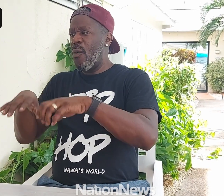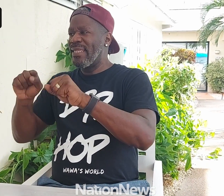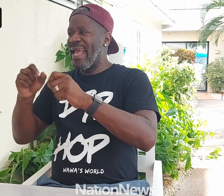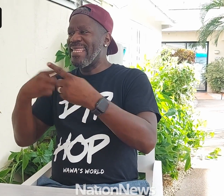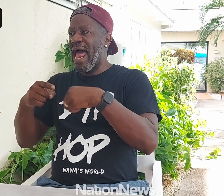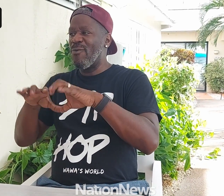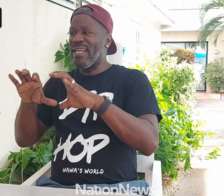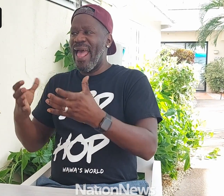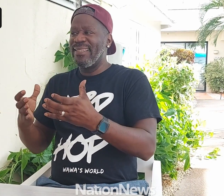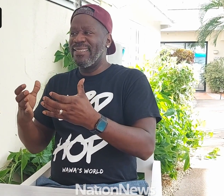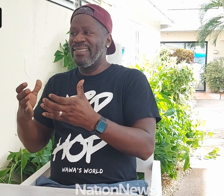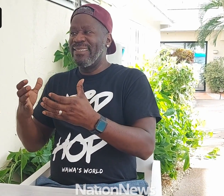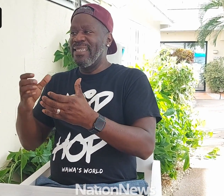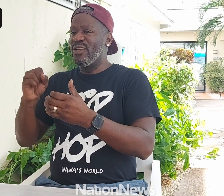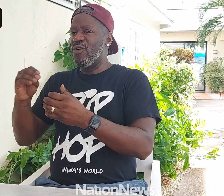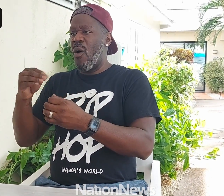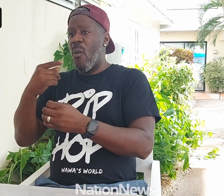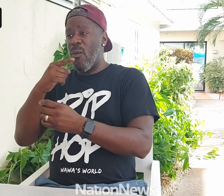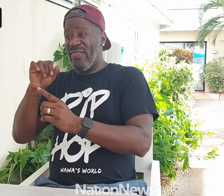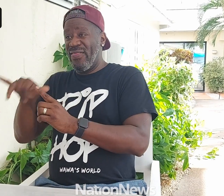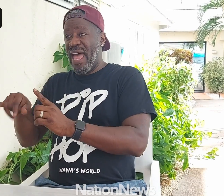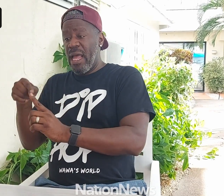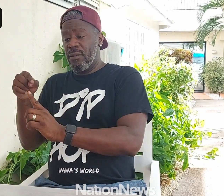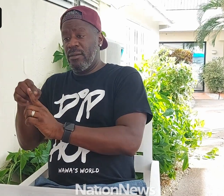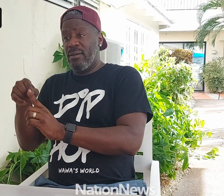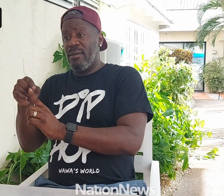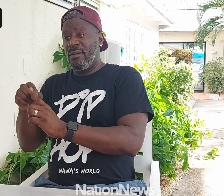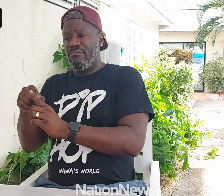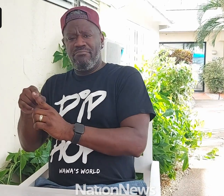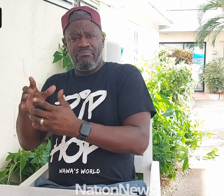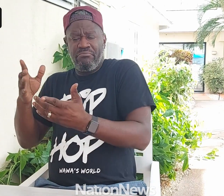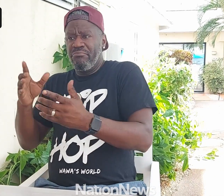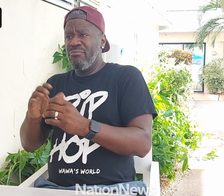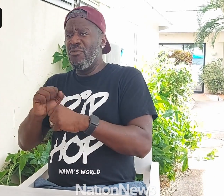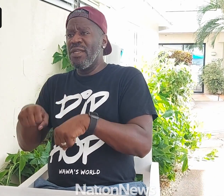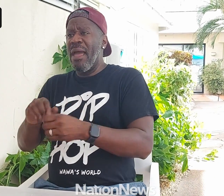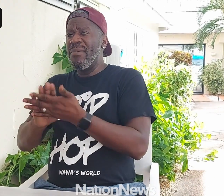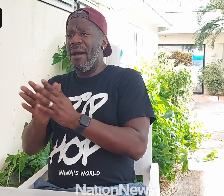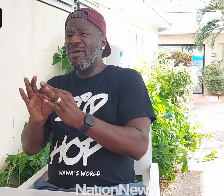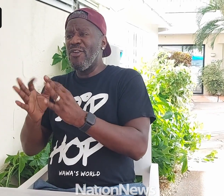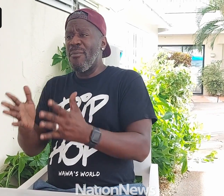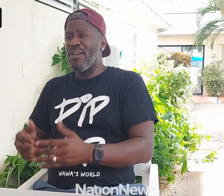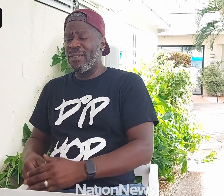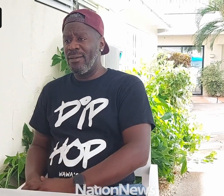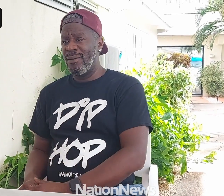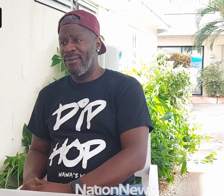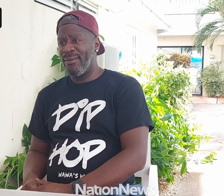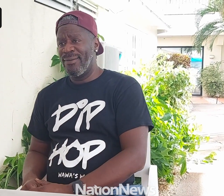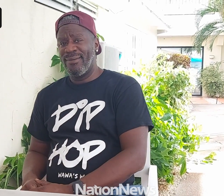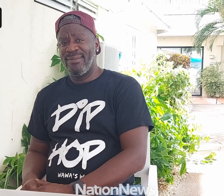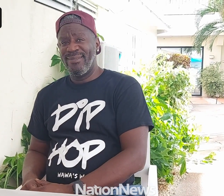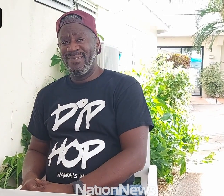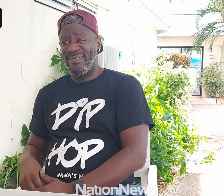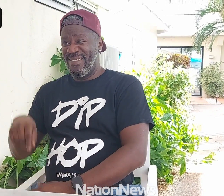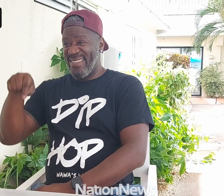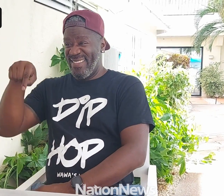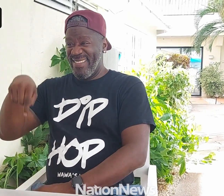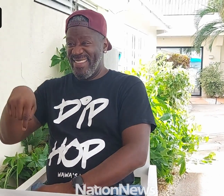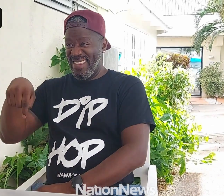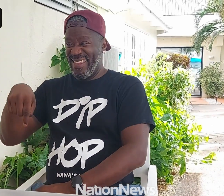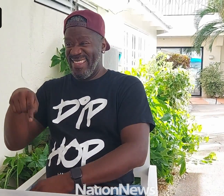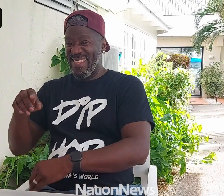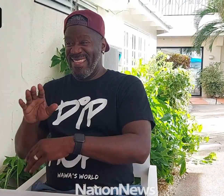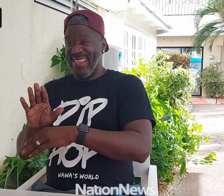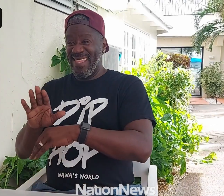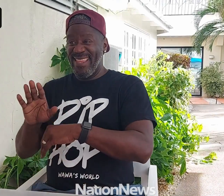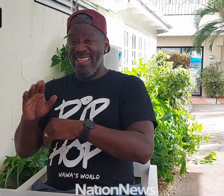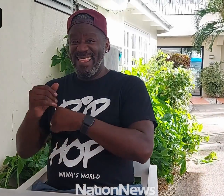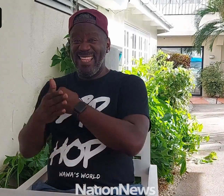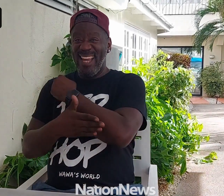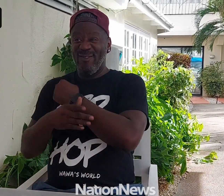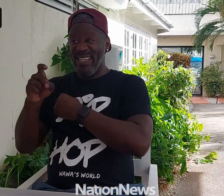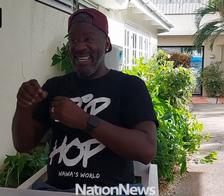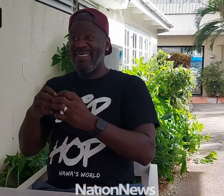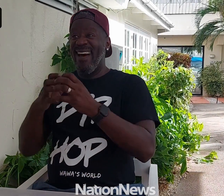validated you know also we want classes established here sign language classes